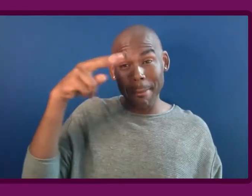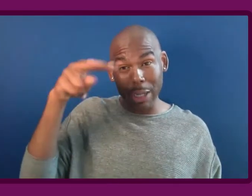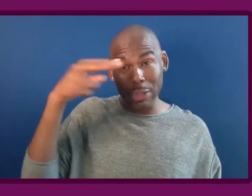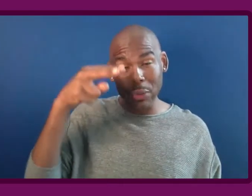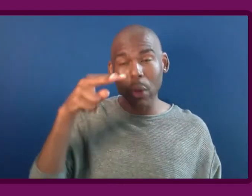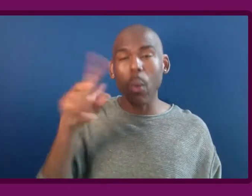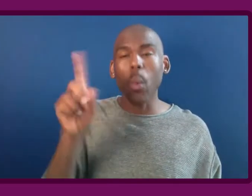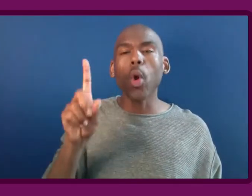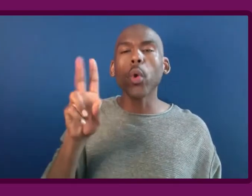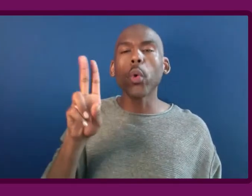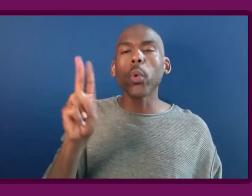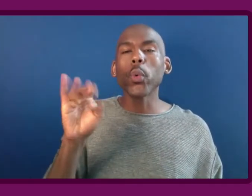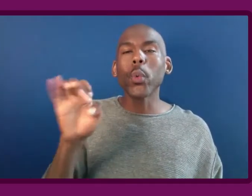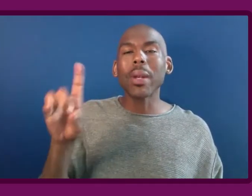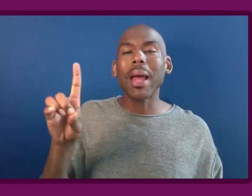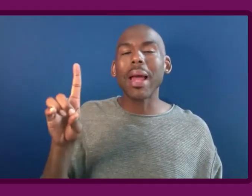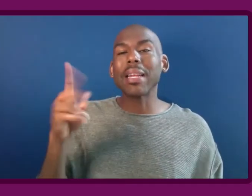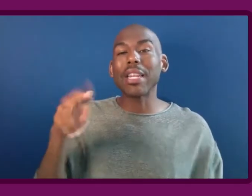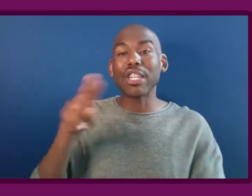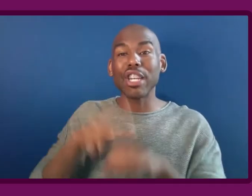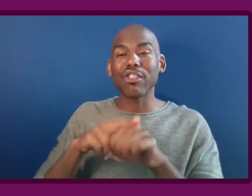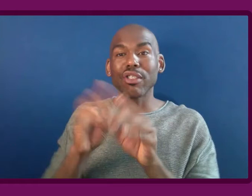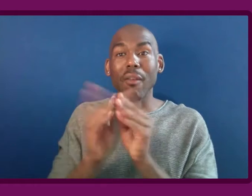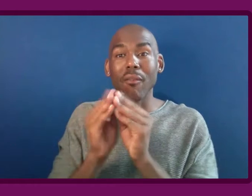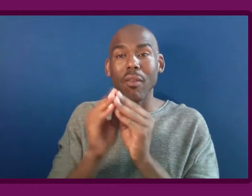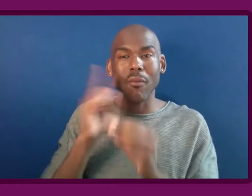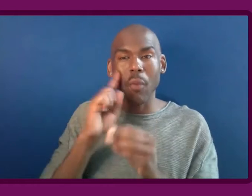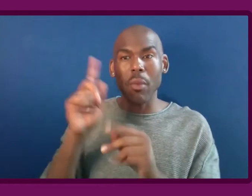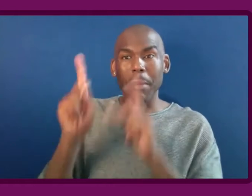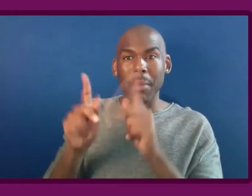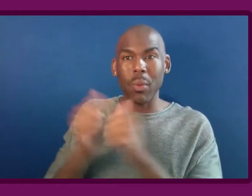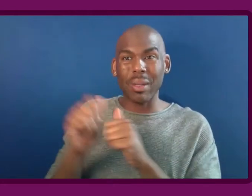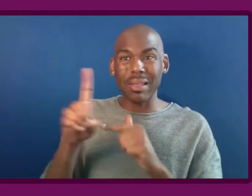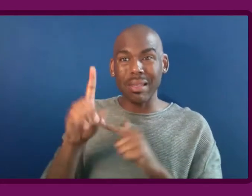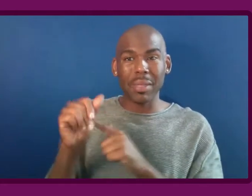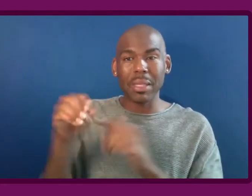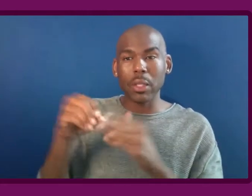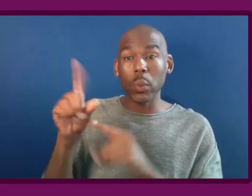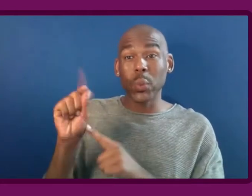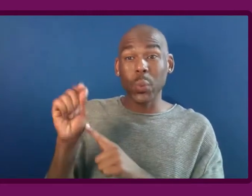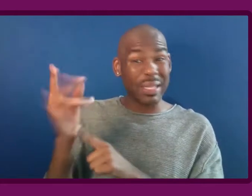at the United Nations convention on the rights of persons with disabilities in 2017.